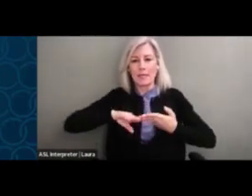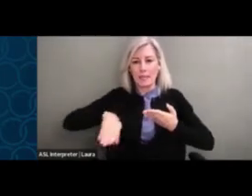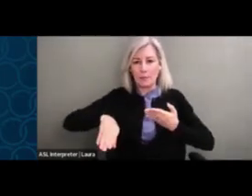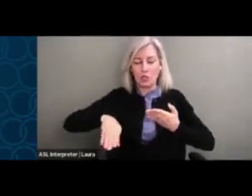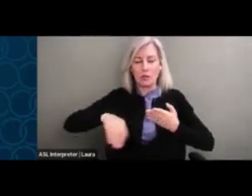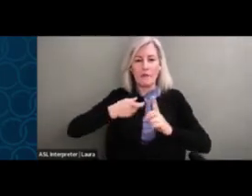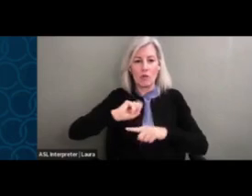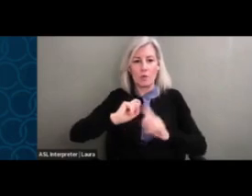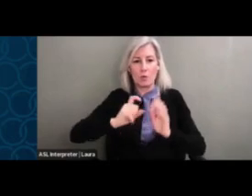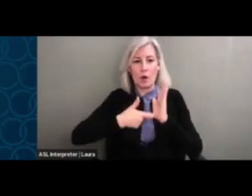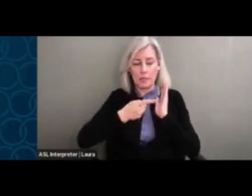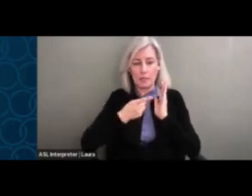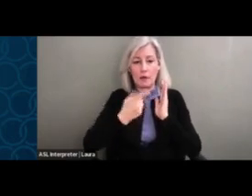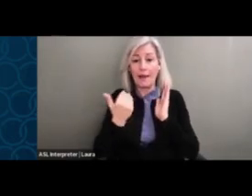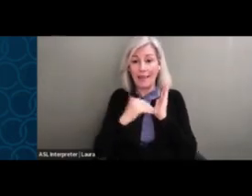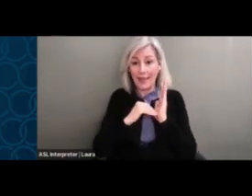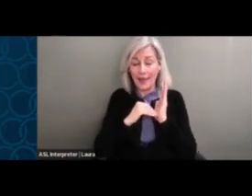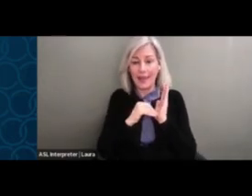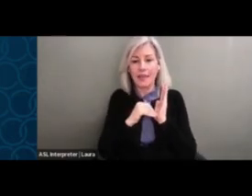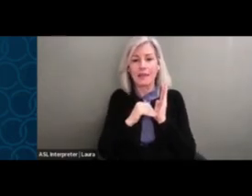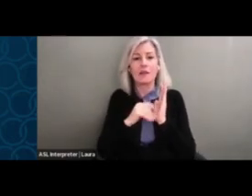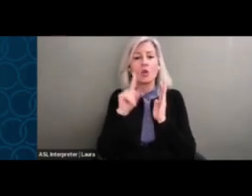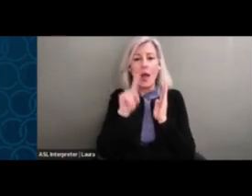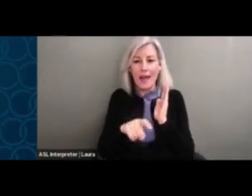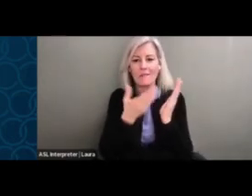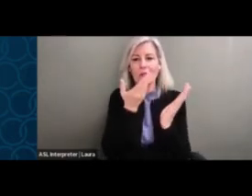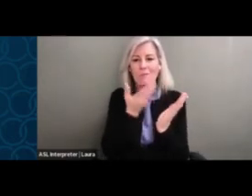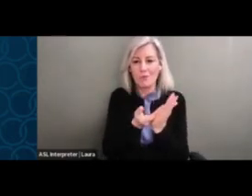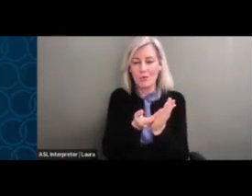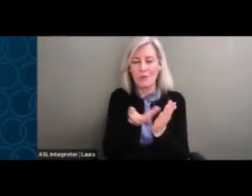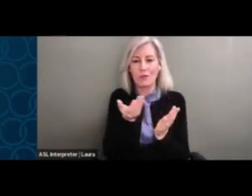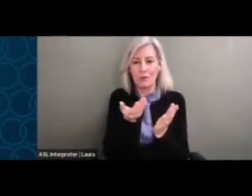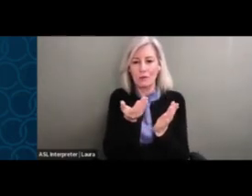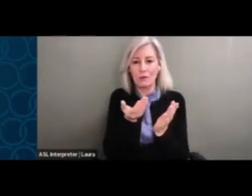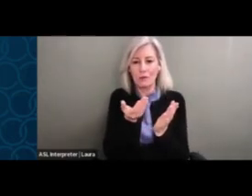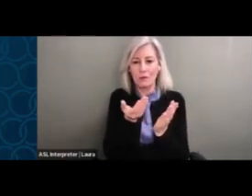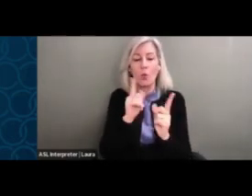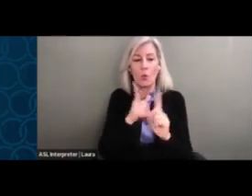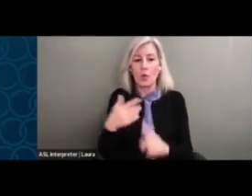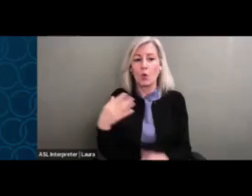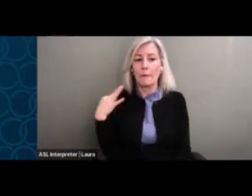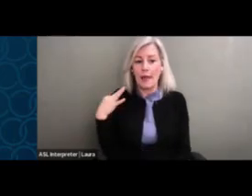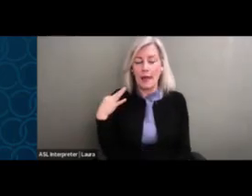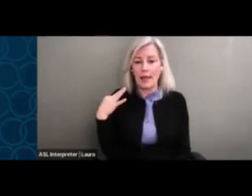unless the person can prove that they need an exemption from these requirements.